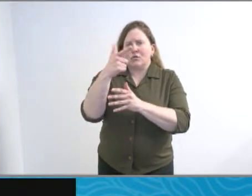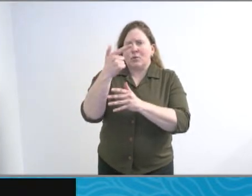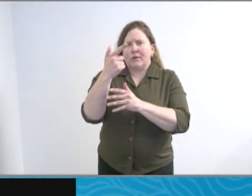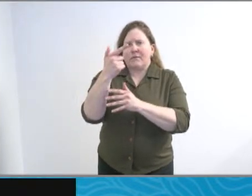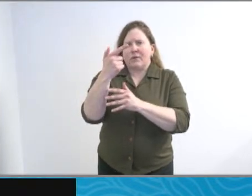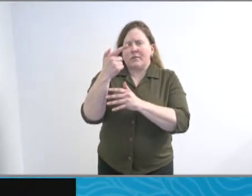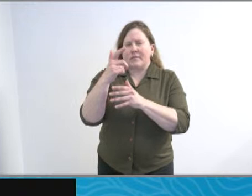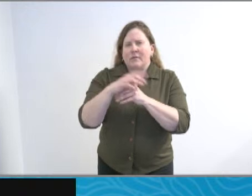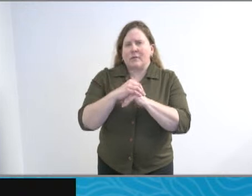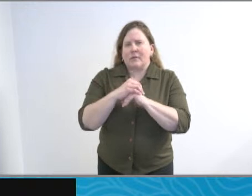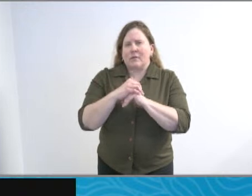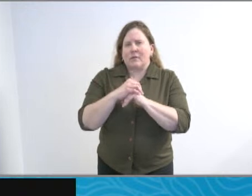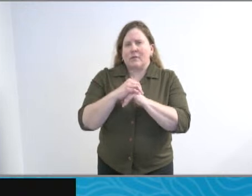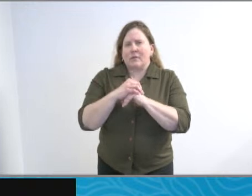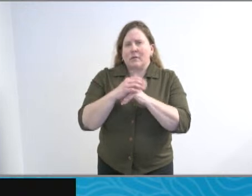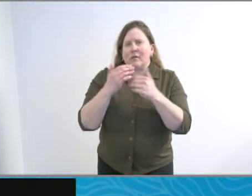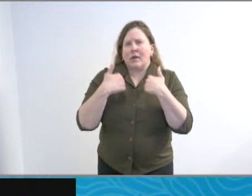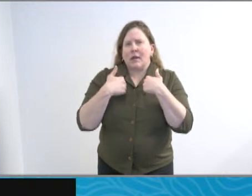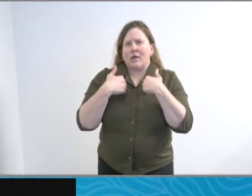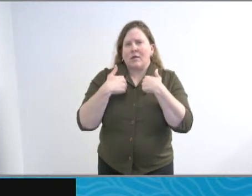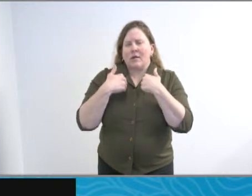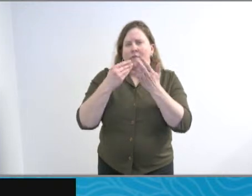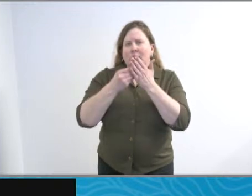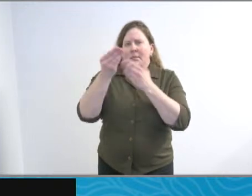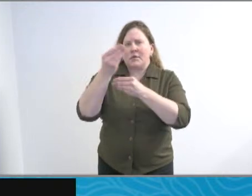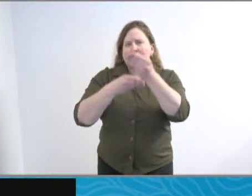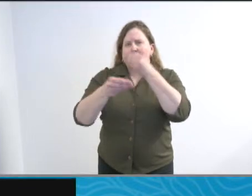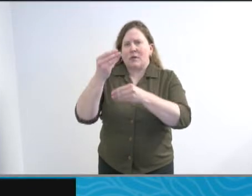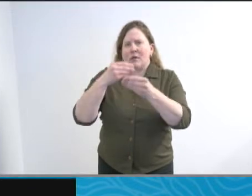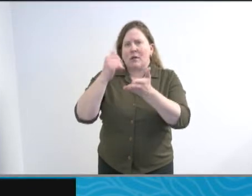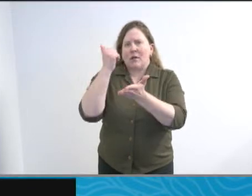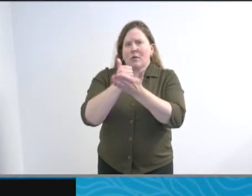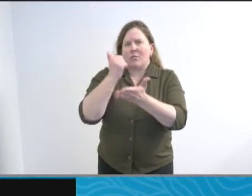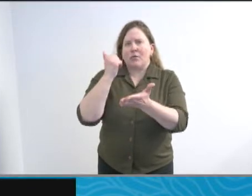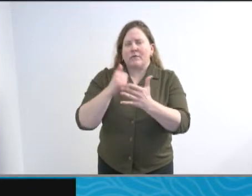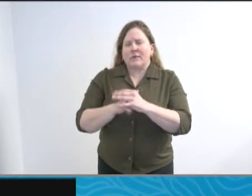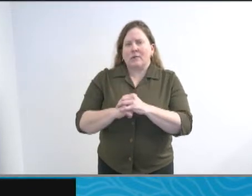that budget and the LCAP approved by that time.